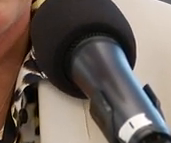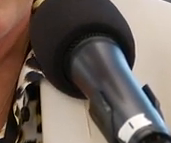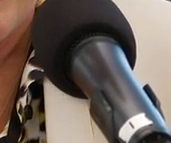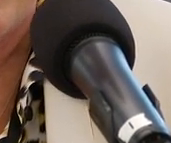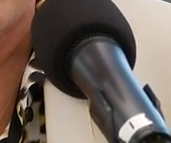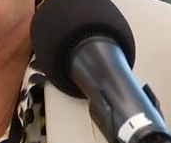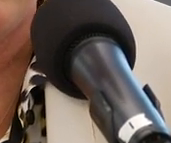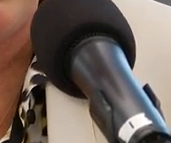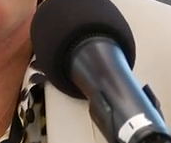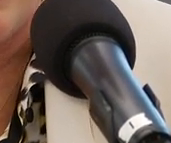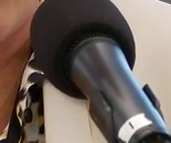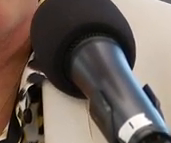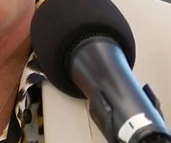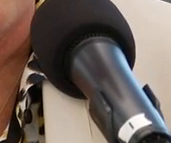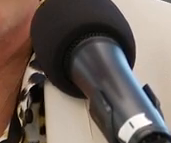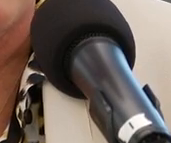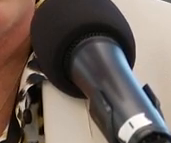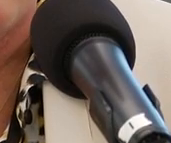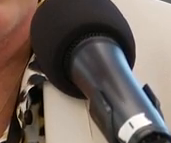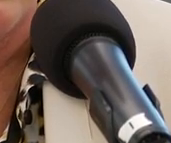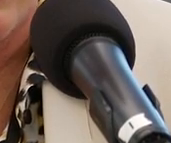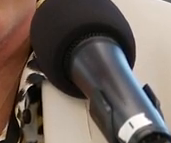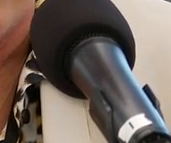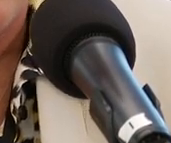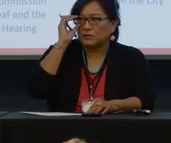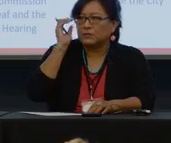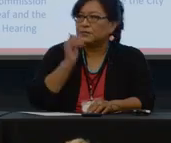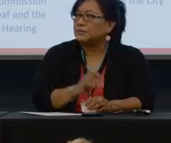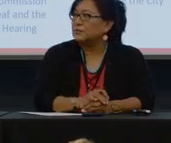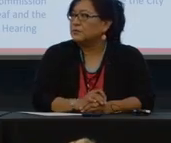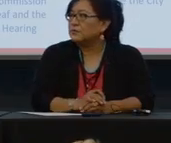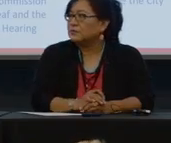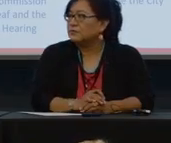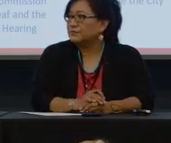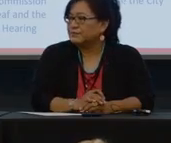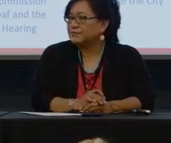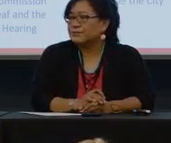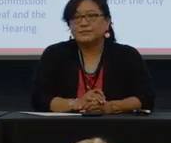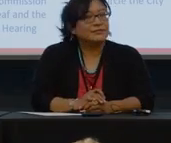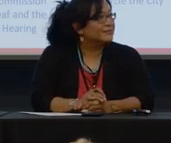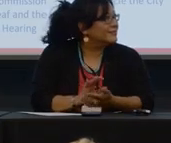and community empowerment throughout the state of Arizona. Yay, Kim. (audience applauding) Next we have Kim Despres? - Despres.